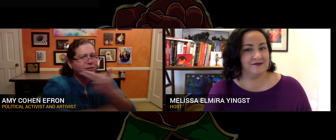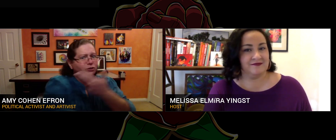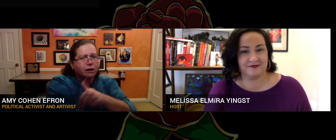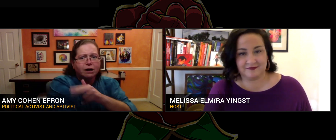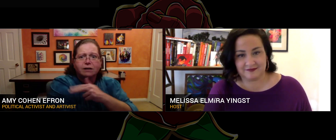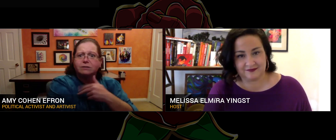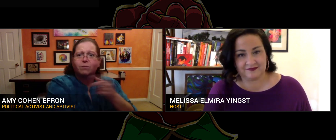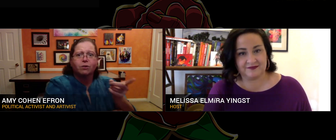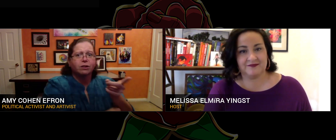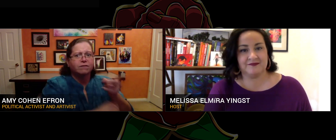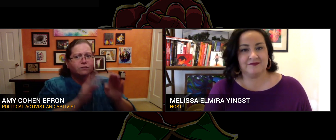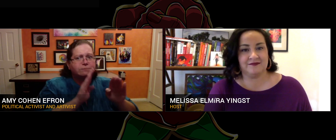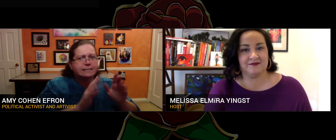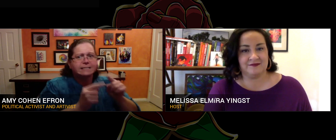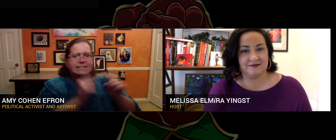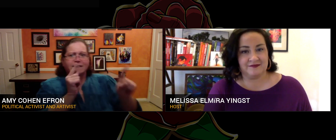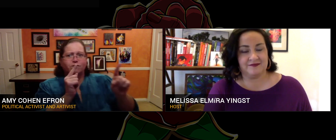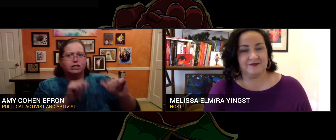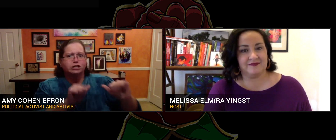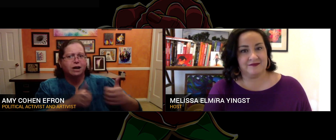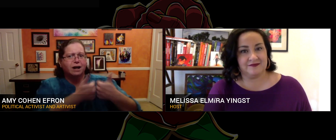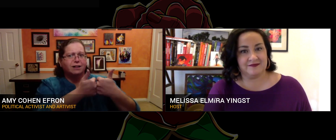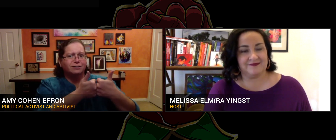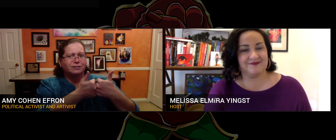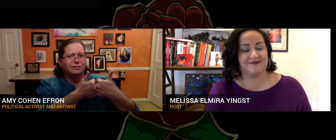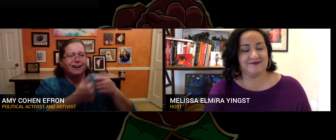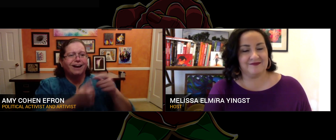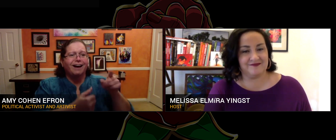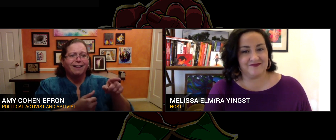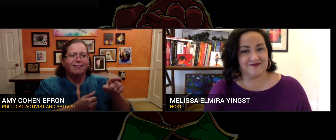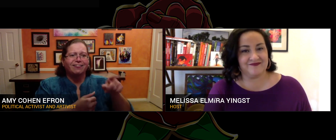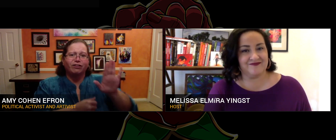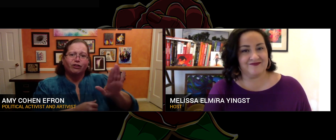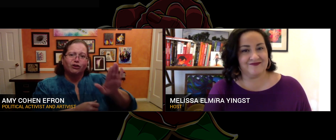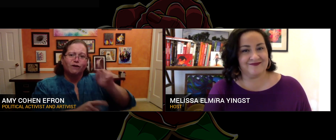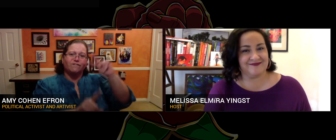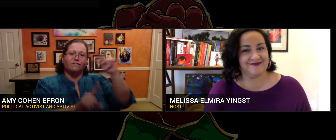They don't have access to hospitals, and they are faced with different challenges.